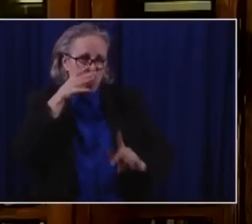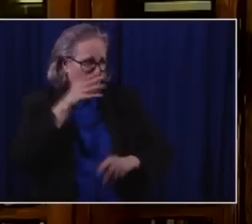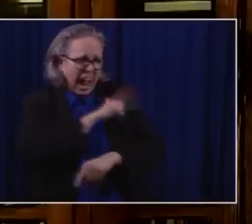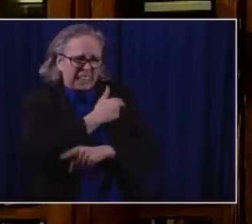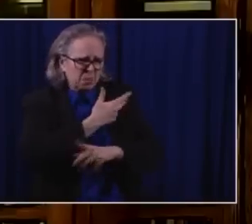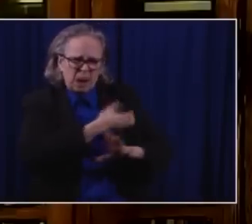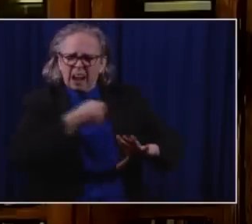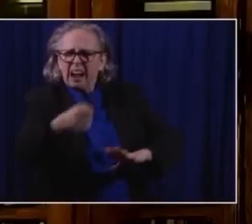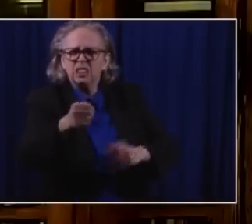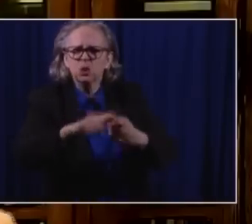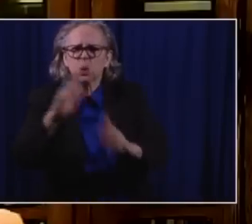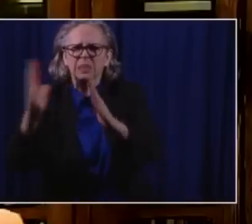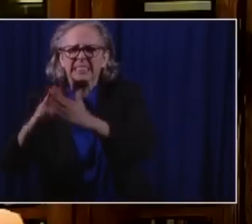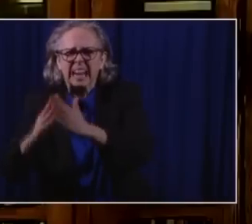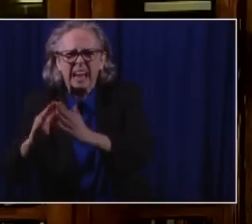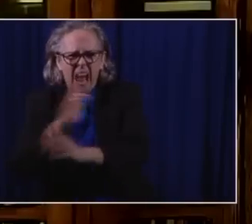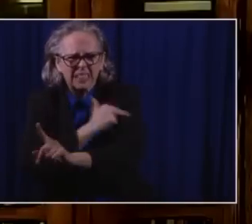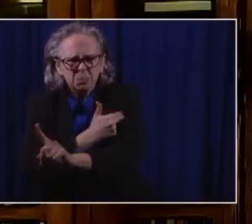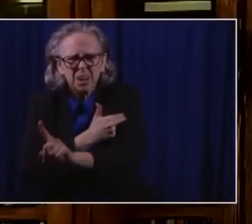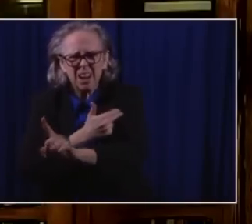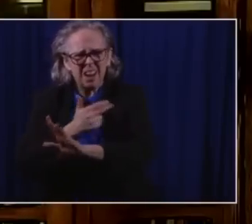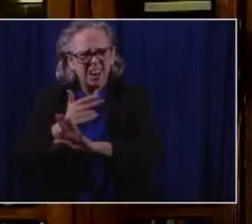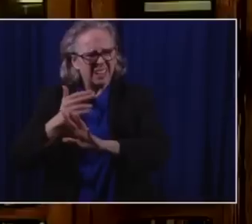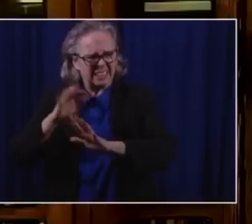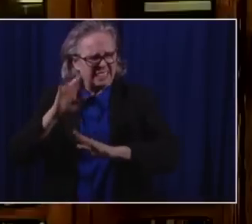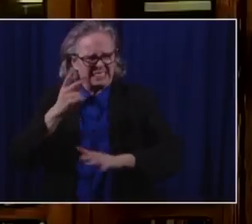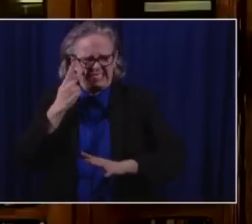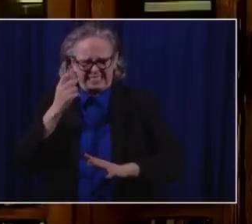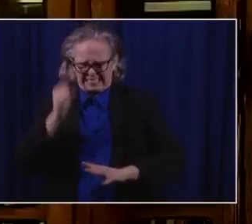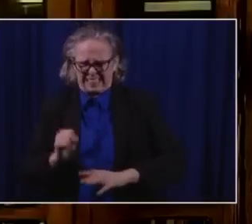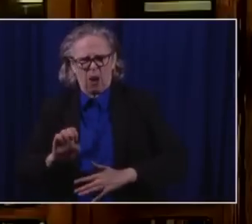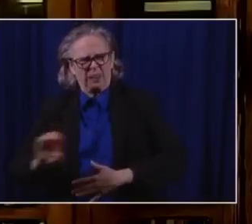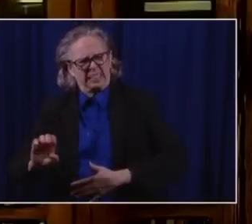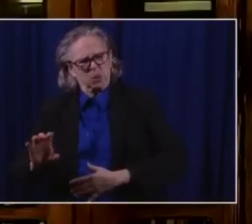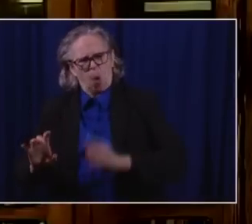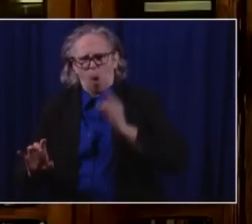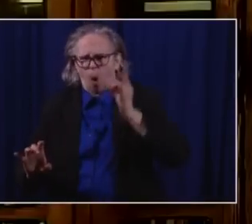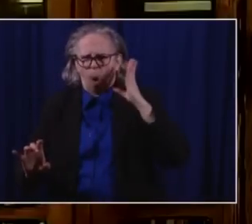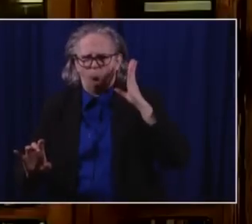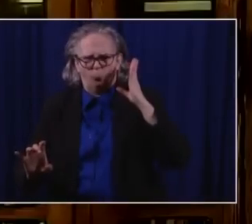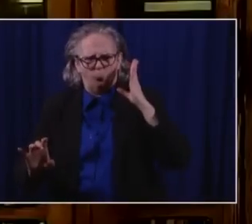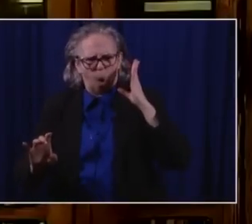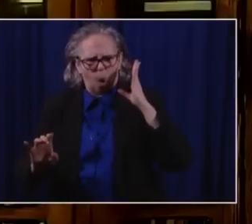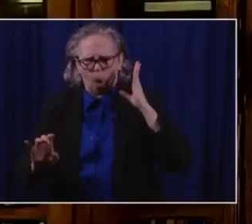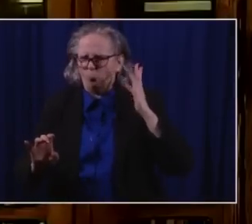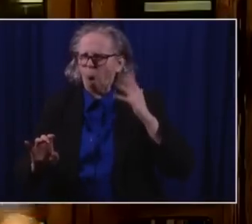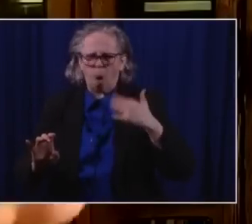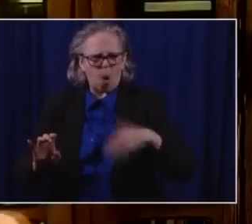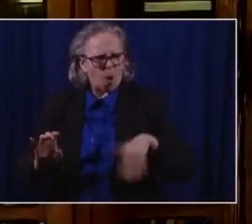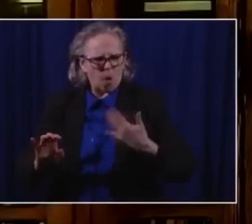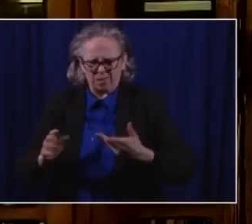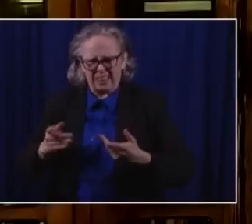lateral transfer Sonata and I see he ice you can it be that patient has to come to Columbus for what we're seeing